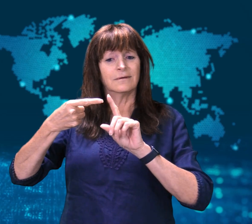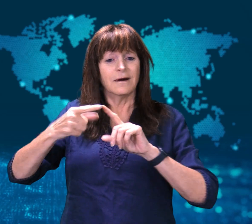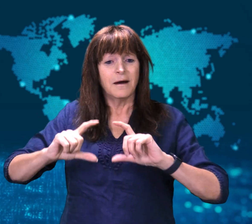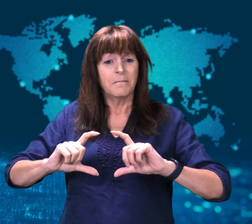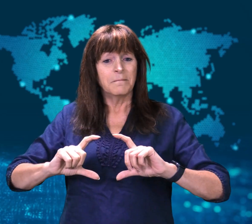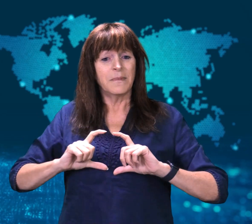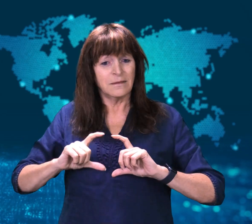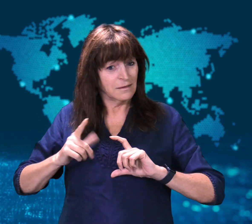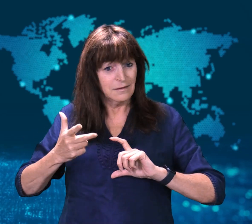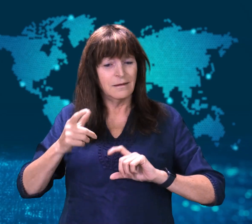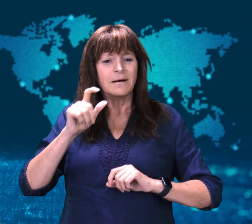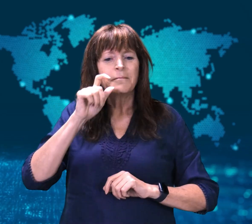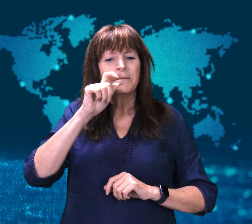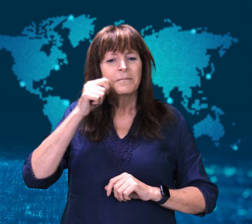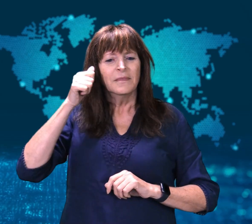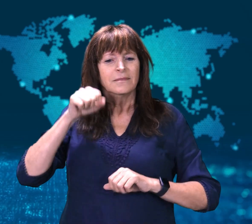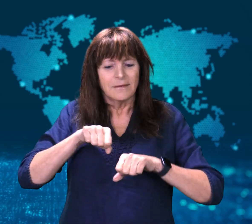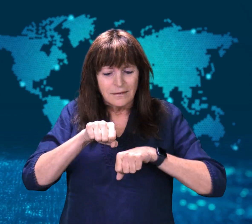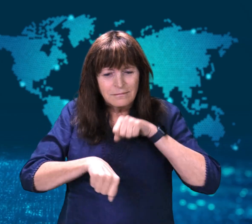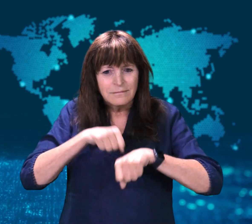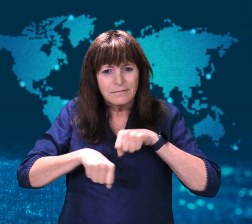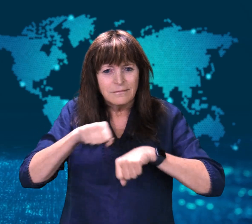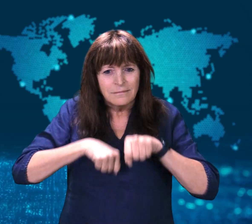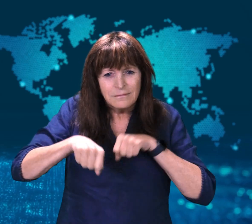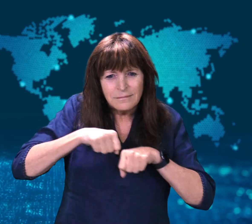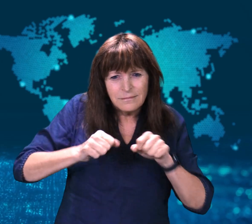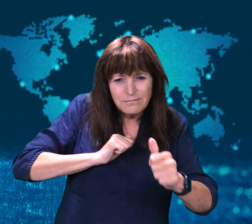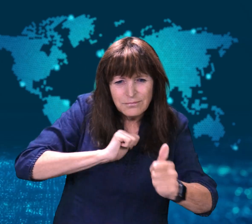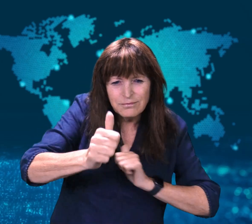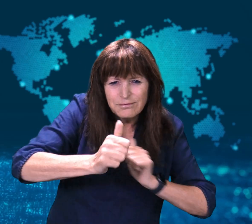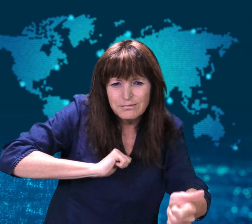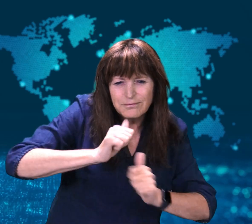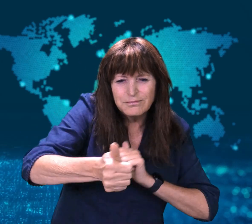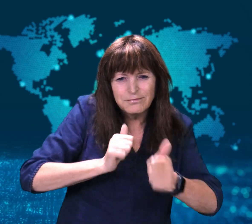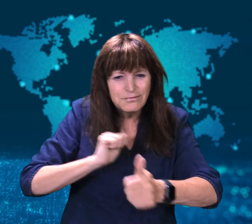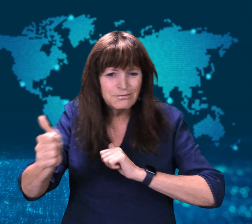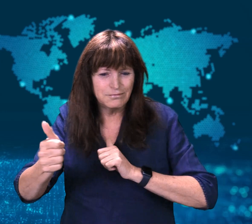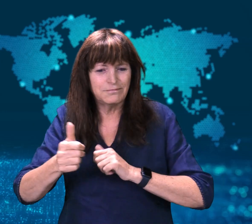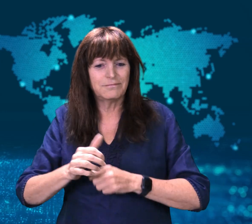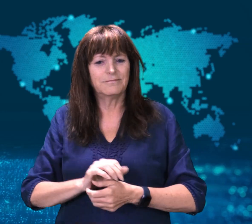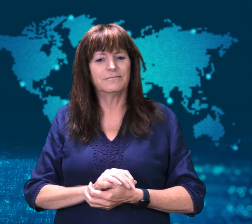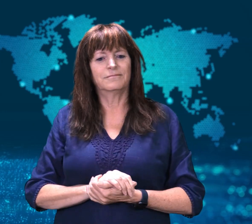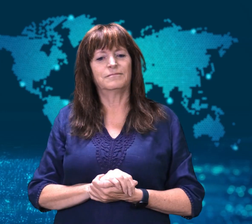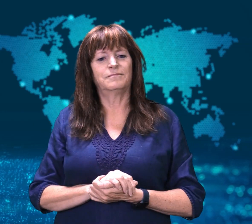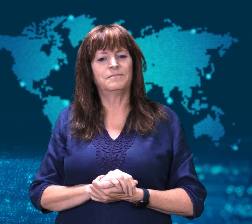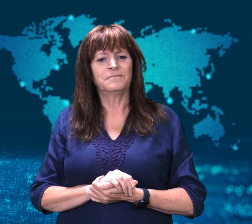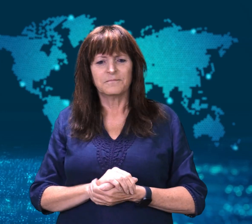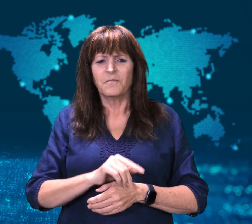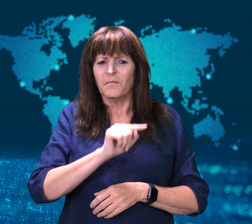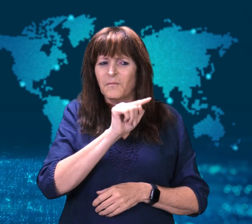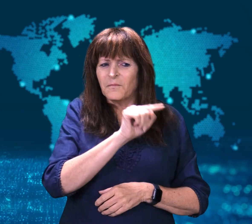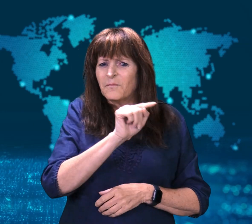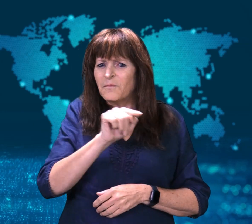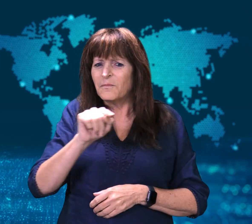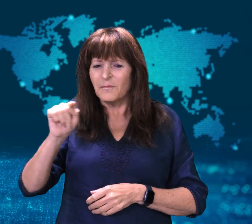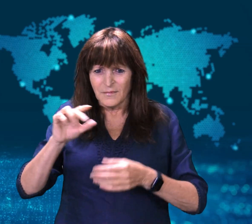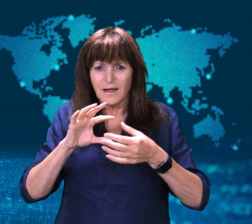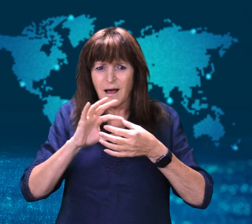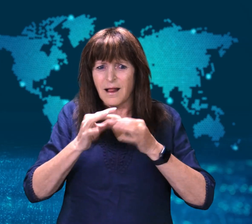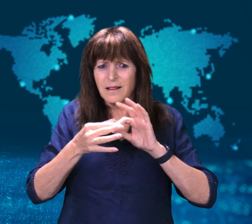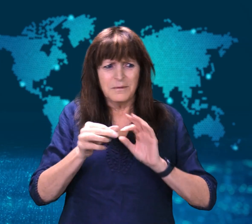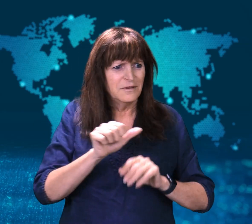when he received the gold medal in a men's cycling race.